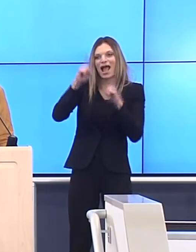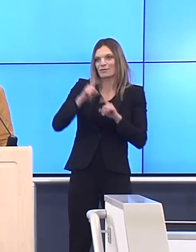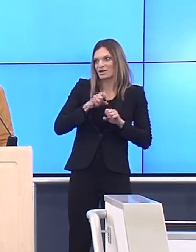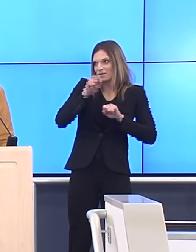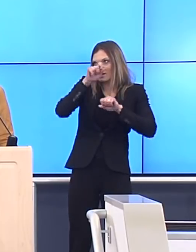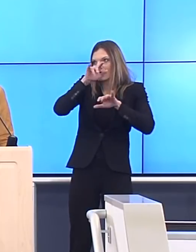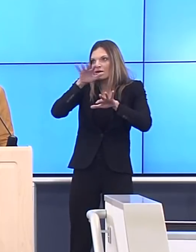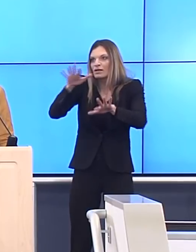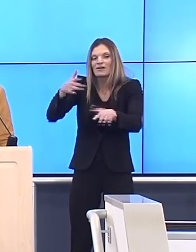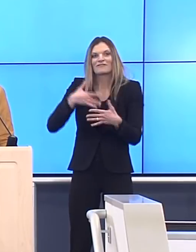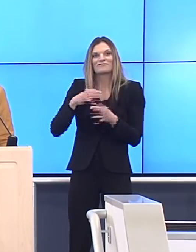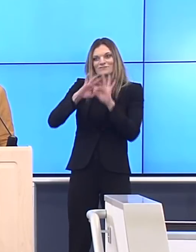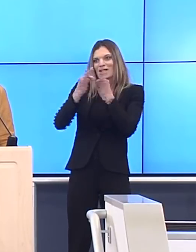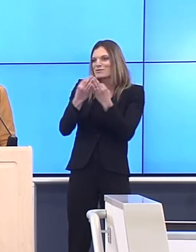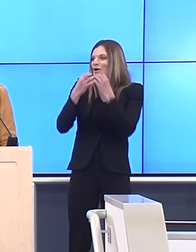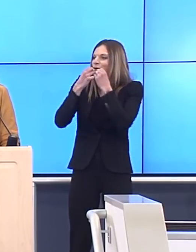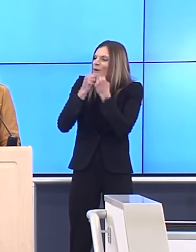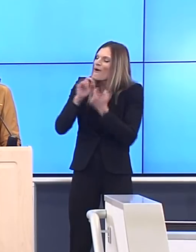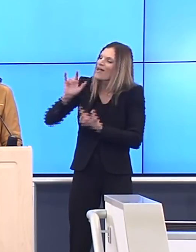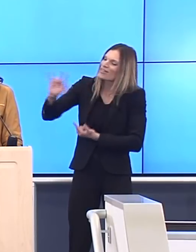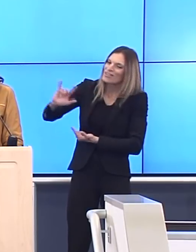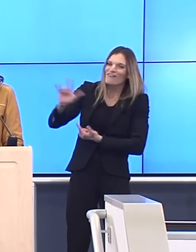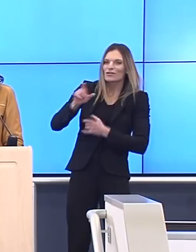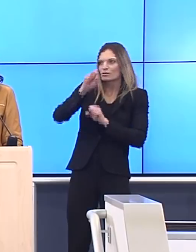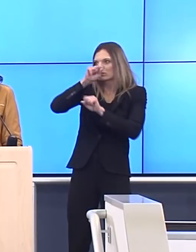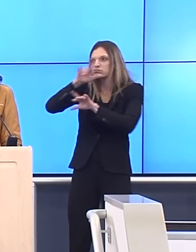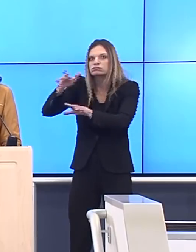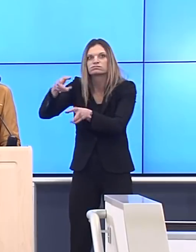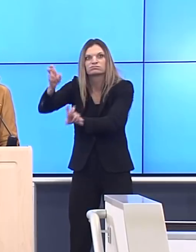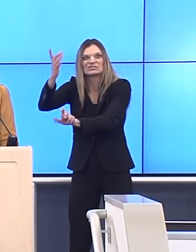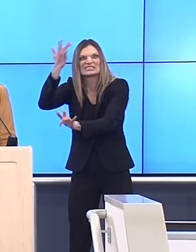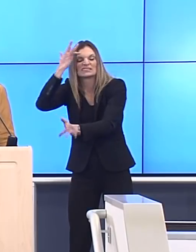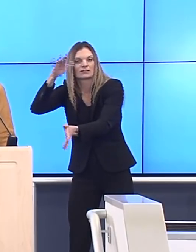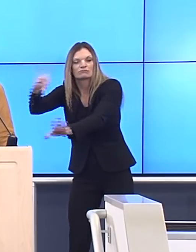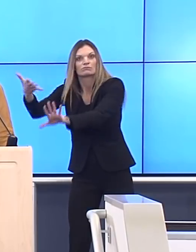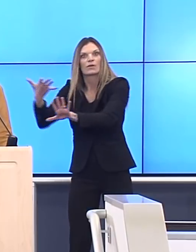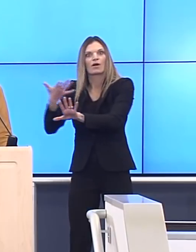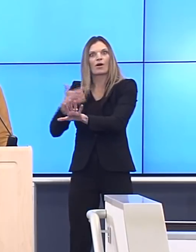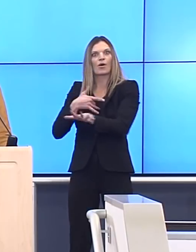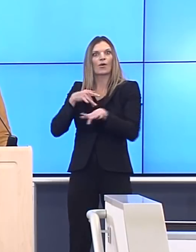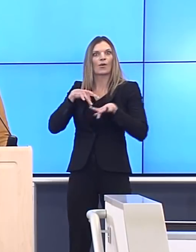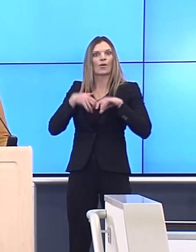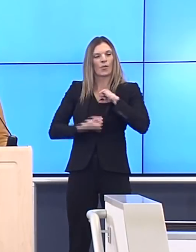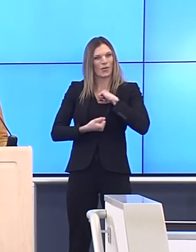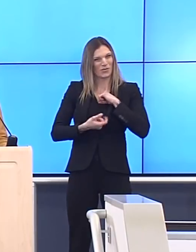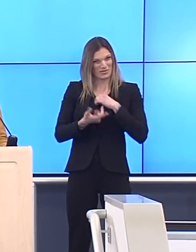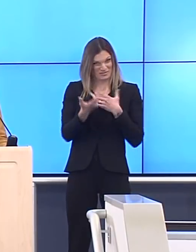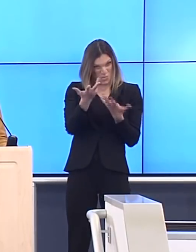WANTS TO BE THE PERSON TO LIVE WITH THE GUILT OF UNWITTINGLY BRINGING COVID TO SOMEONE THAT